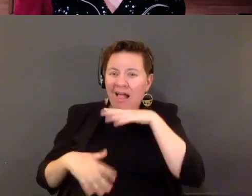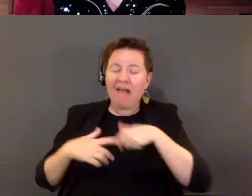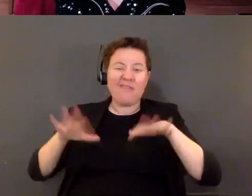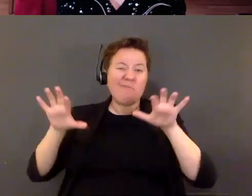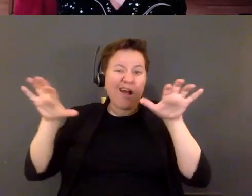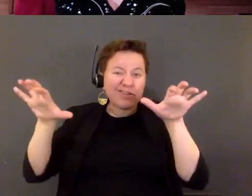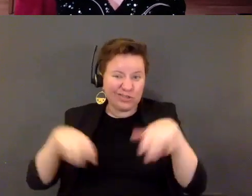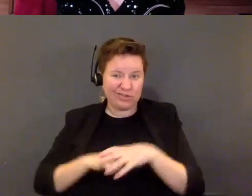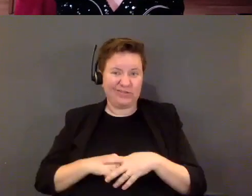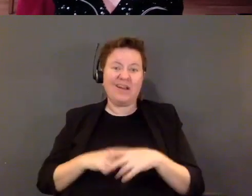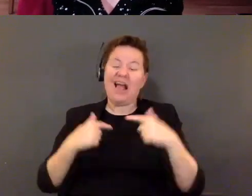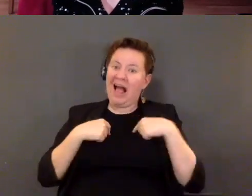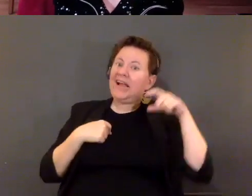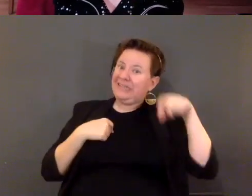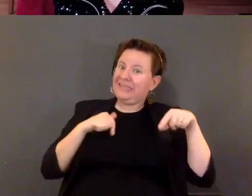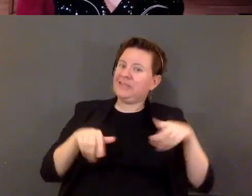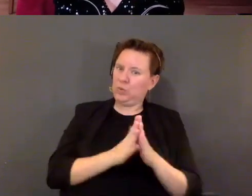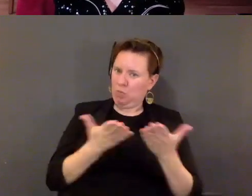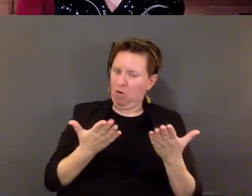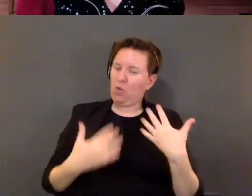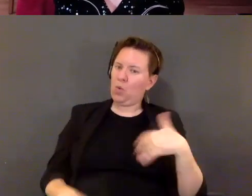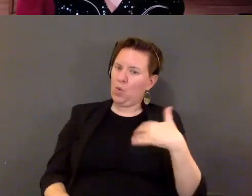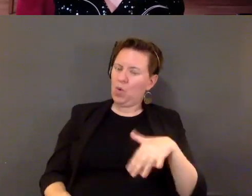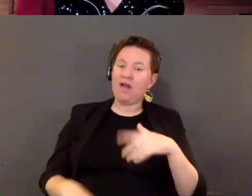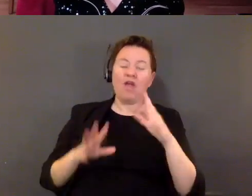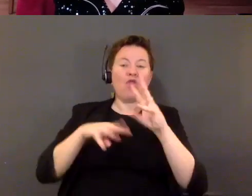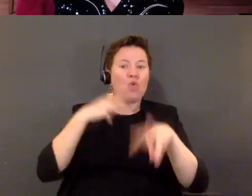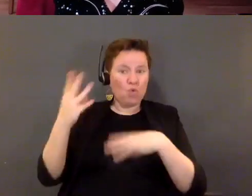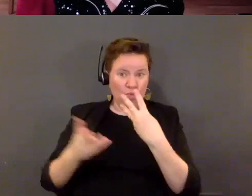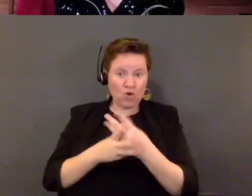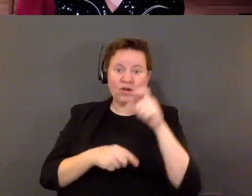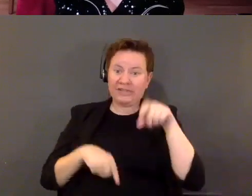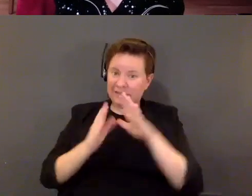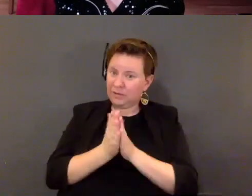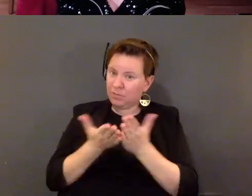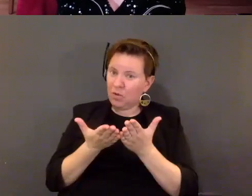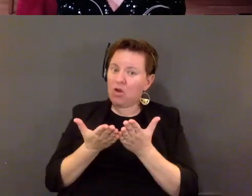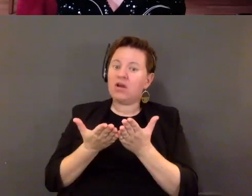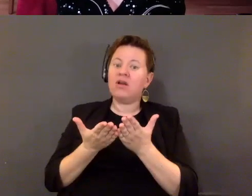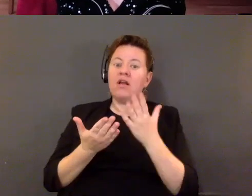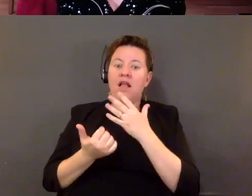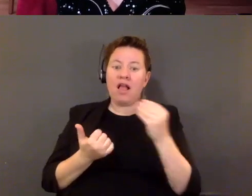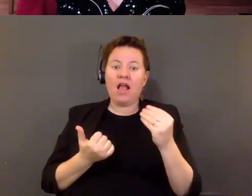i needed this book the world needed this book and the world needs Riva.